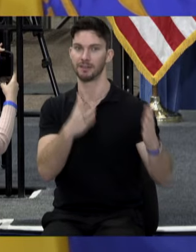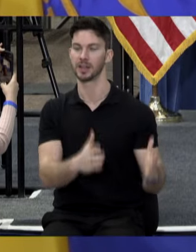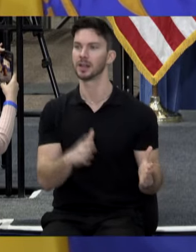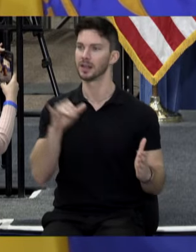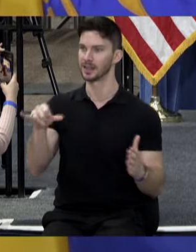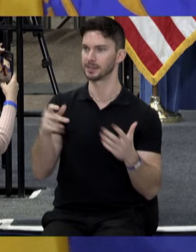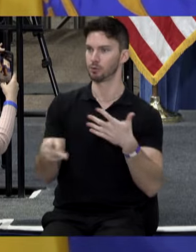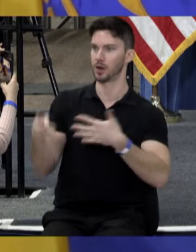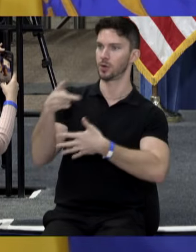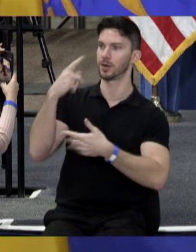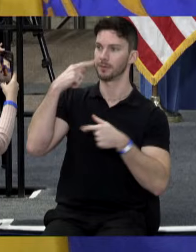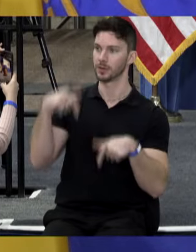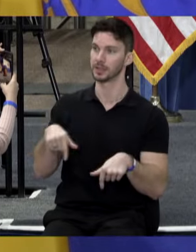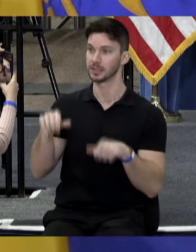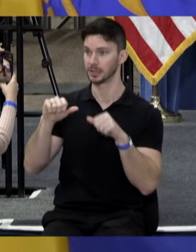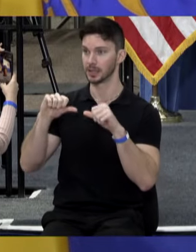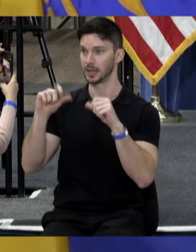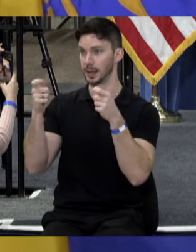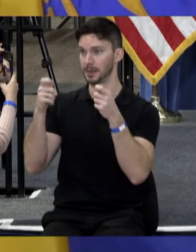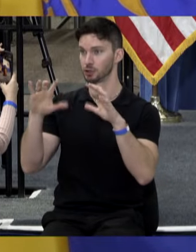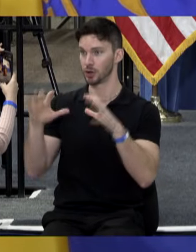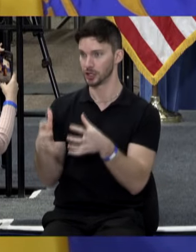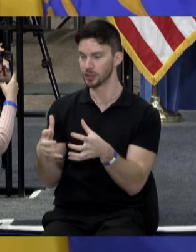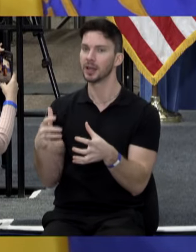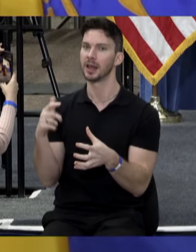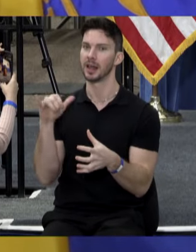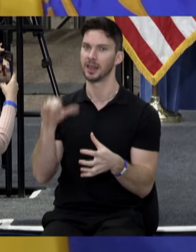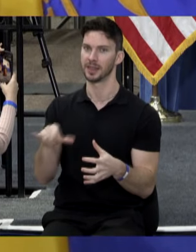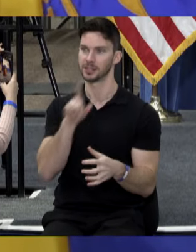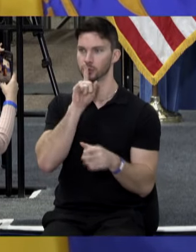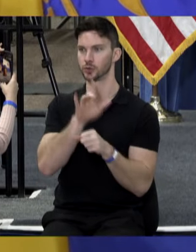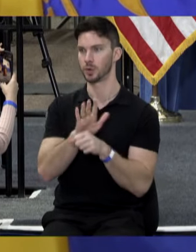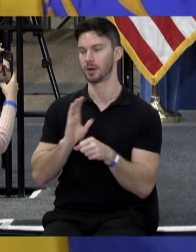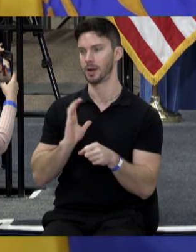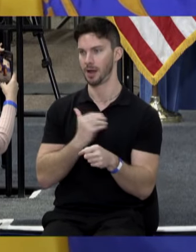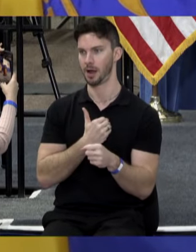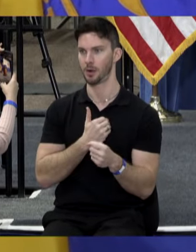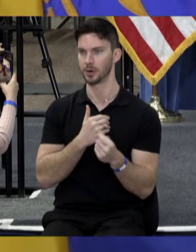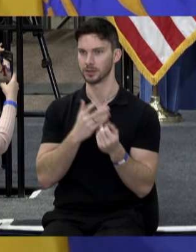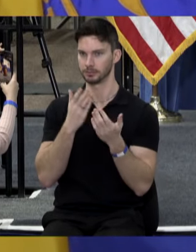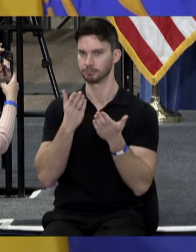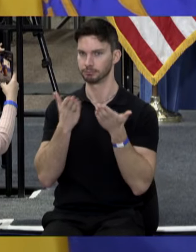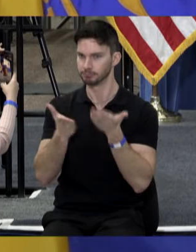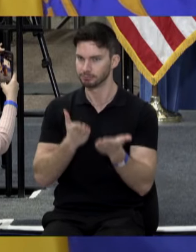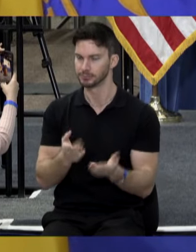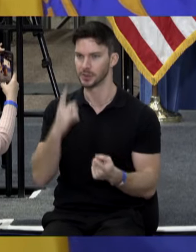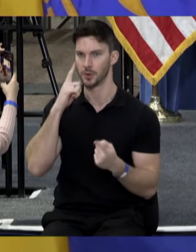we fulfill our promise to older adults and people with disabilities so all can age well.